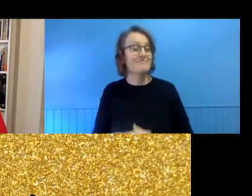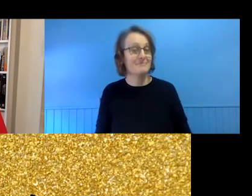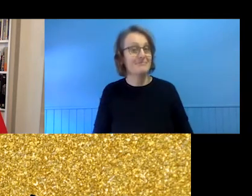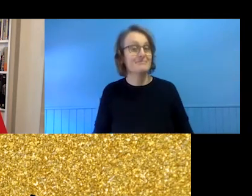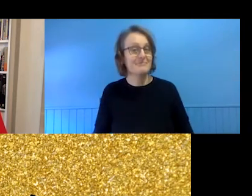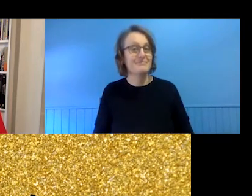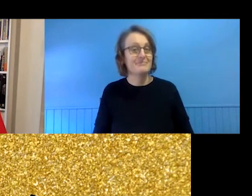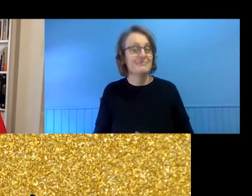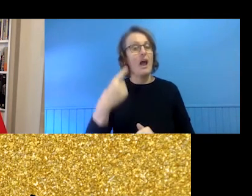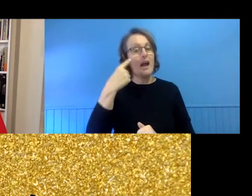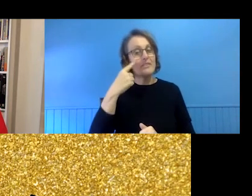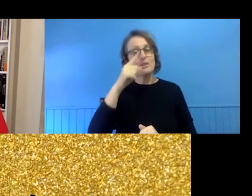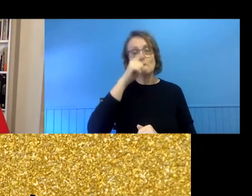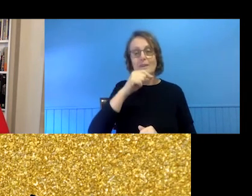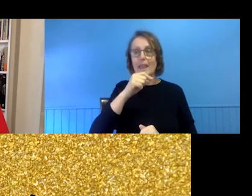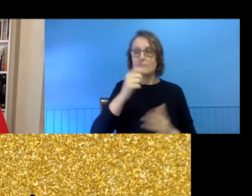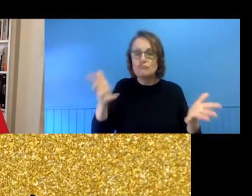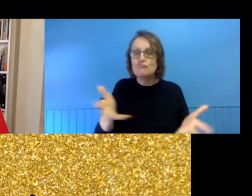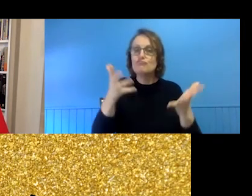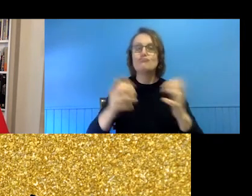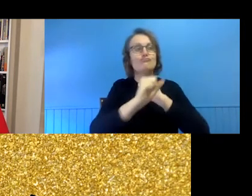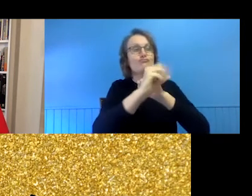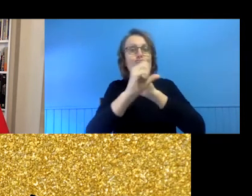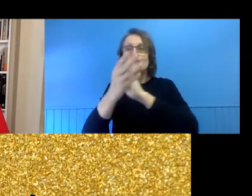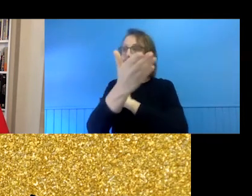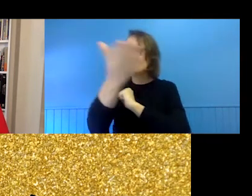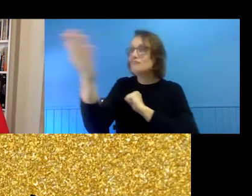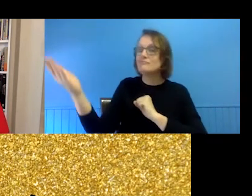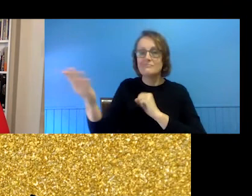promoting other people, being generous if what you can afford to